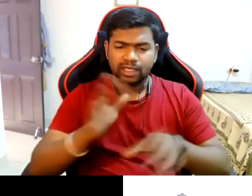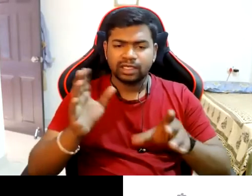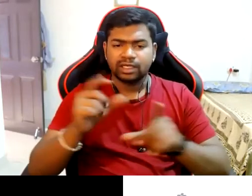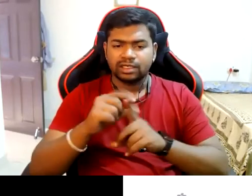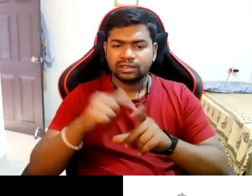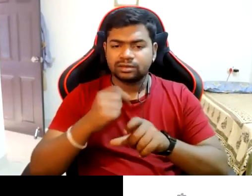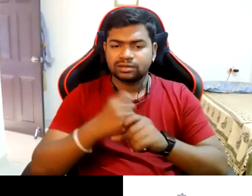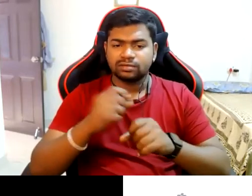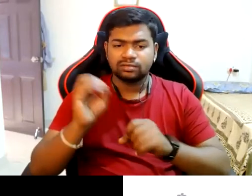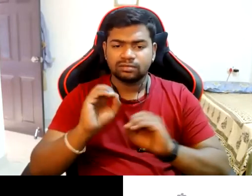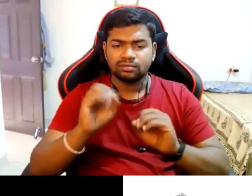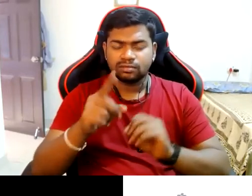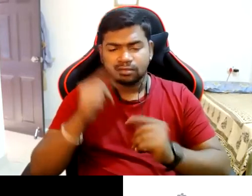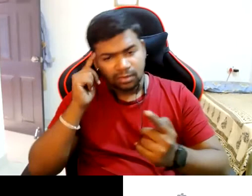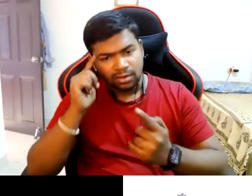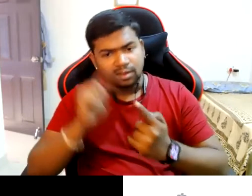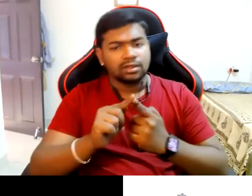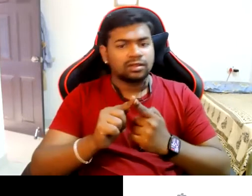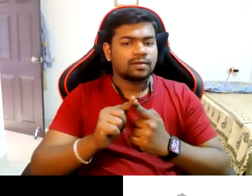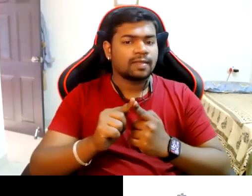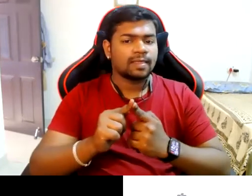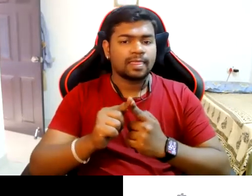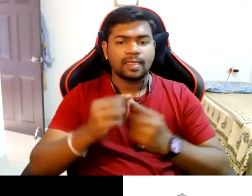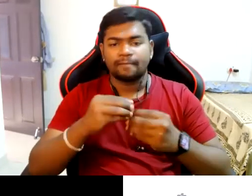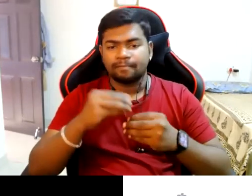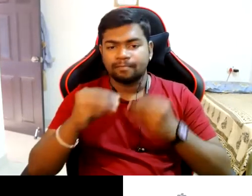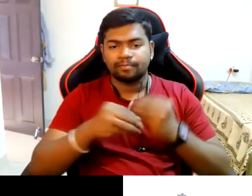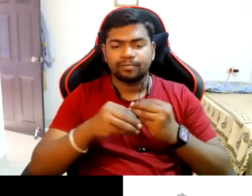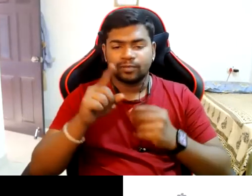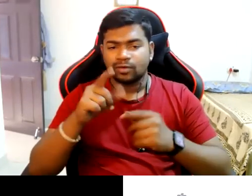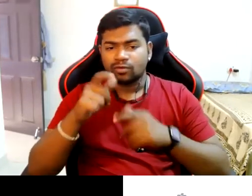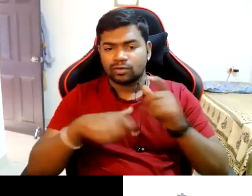or any other degree, you just need ability to think. In my first company there was a lot of people,